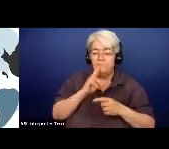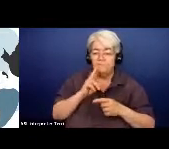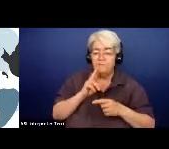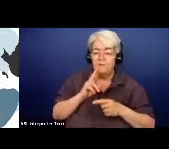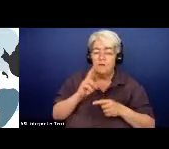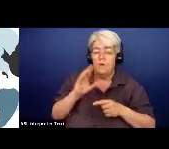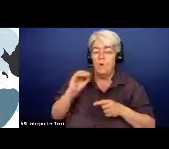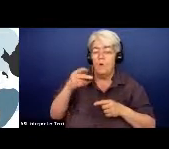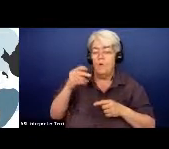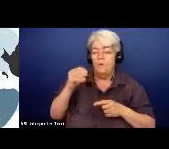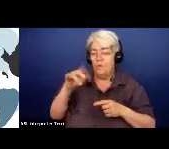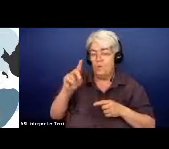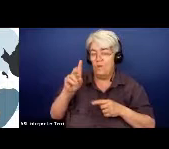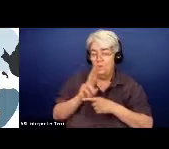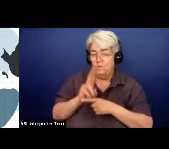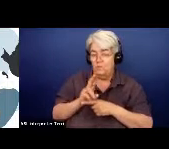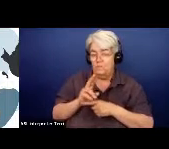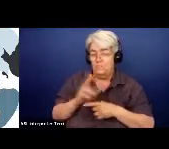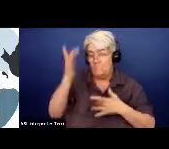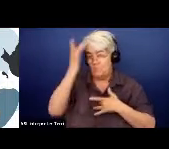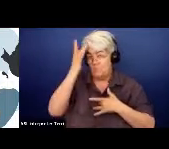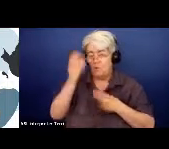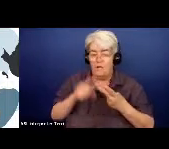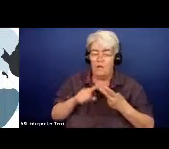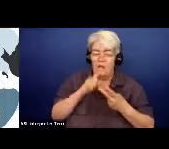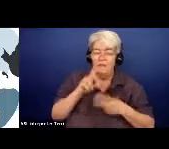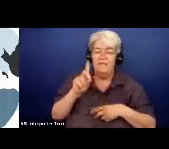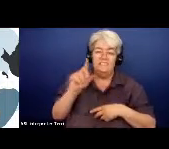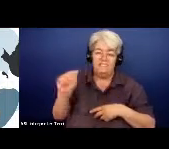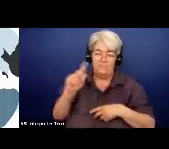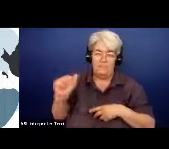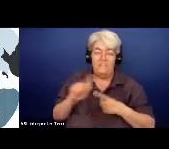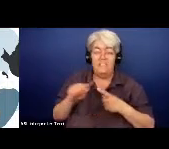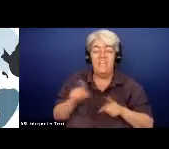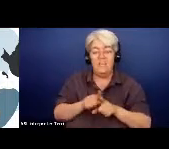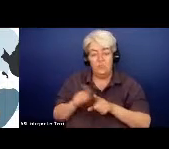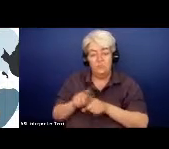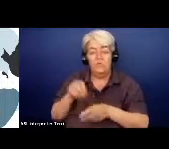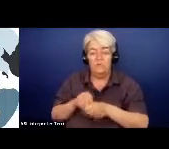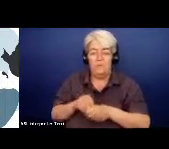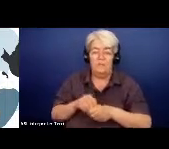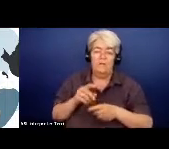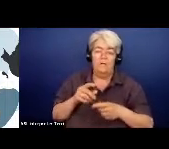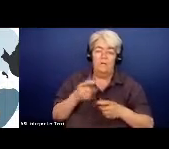of designing one specifically around disabilities including a required brain injury. Basically the theory behind it who